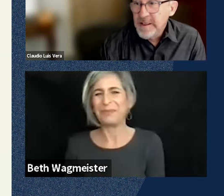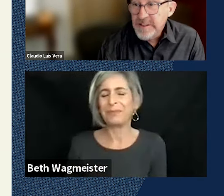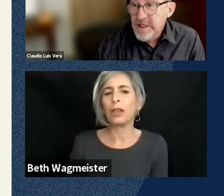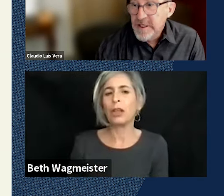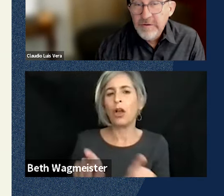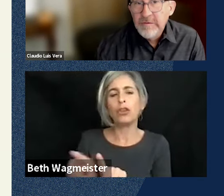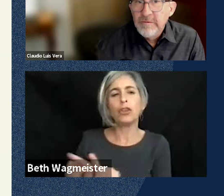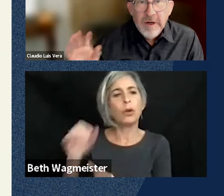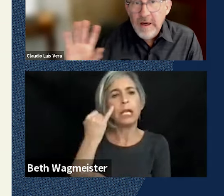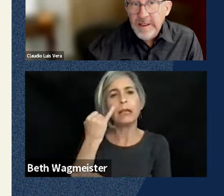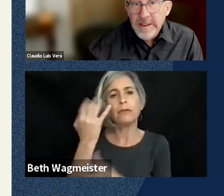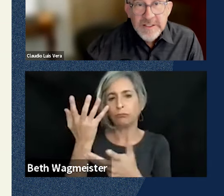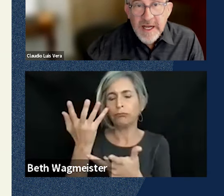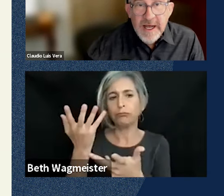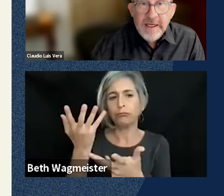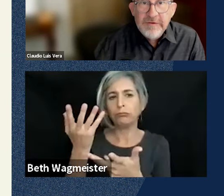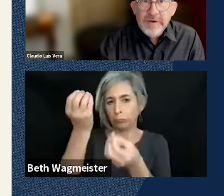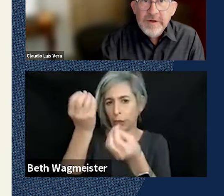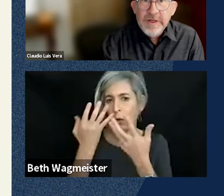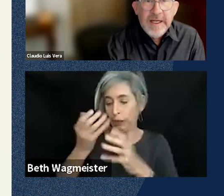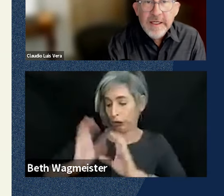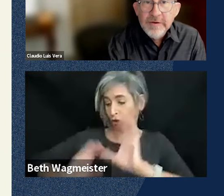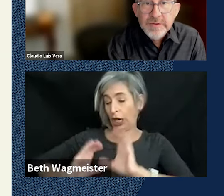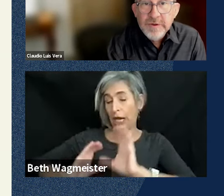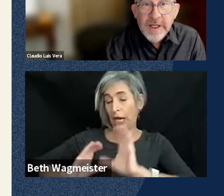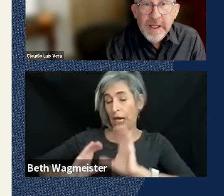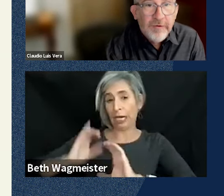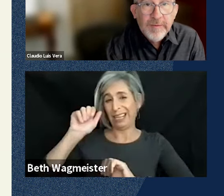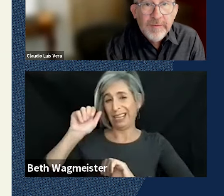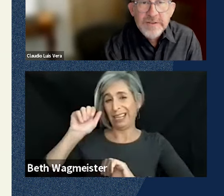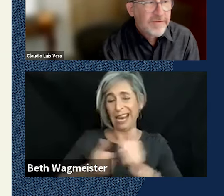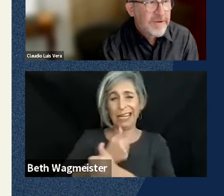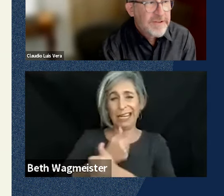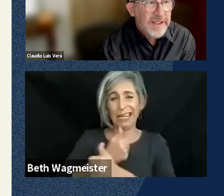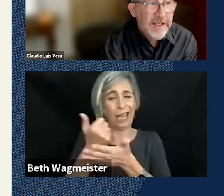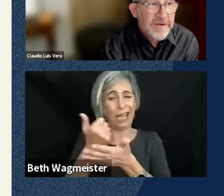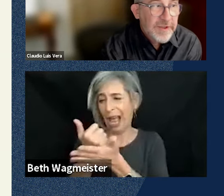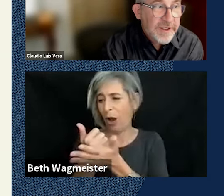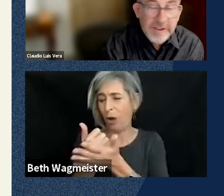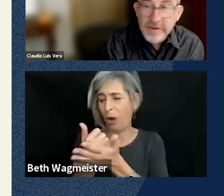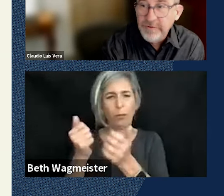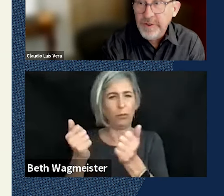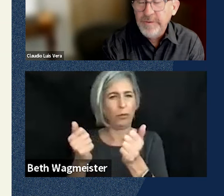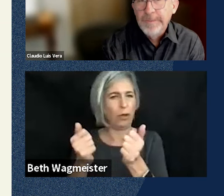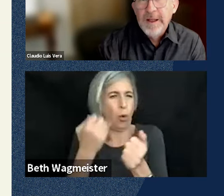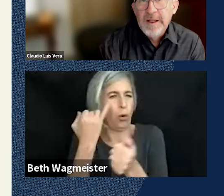And let us know in chat if you need any other sort of help from us, or if there's anything else we can do for you.